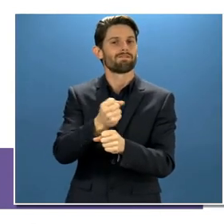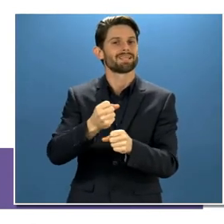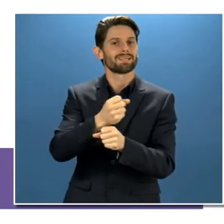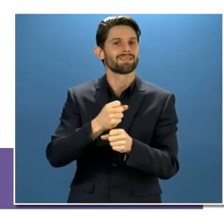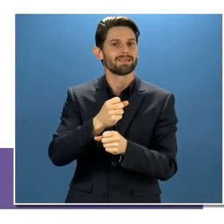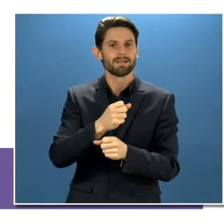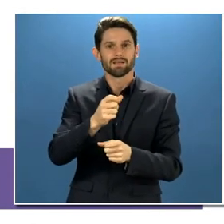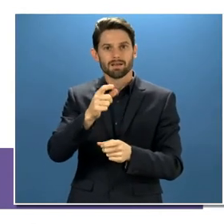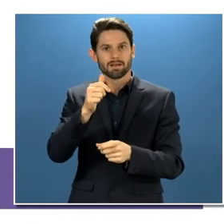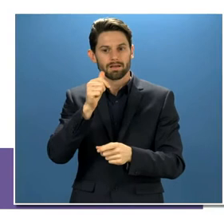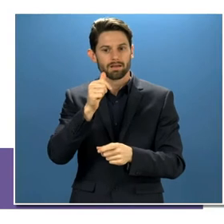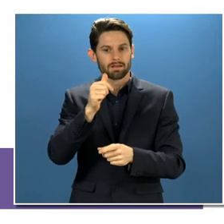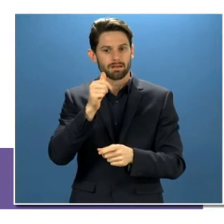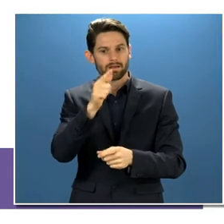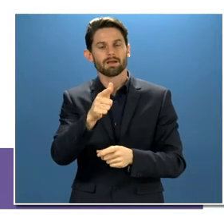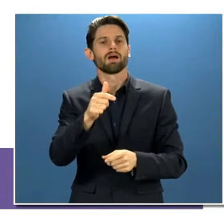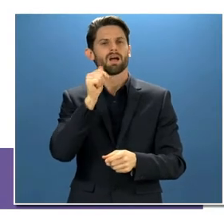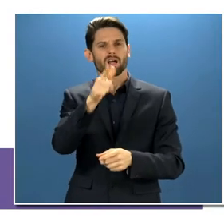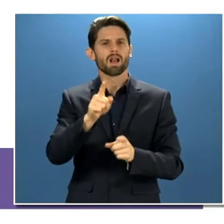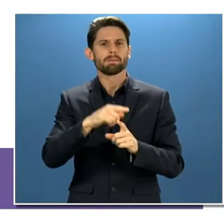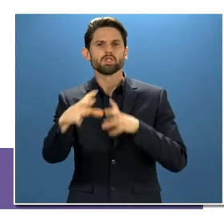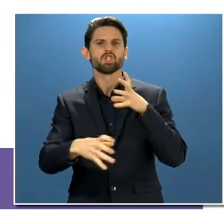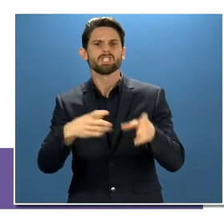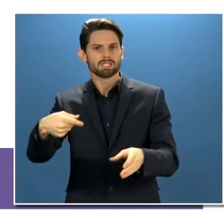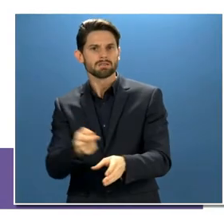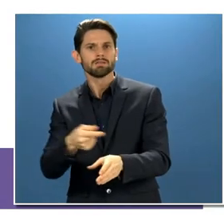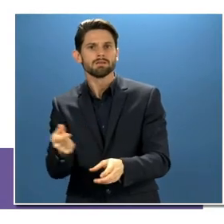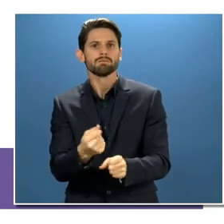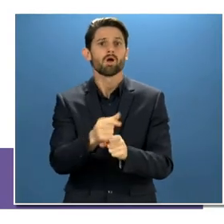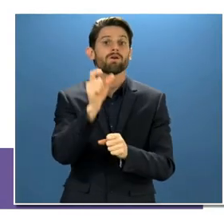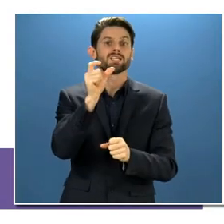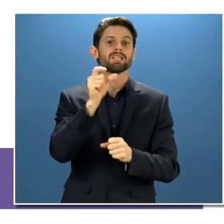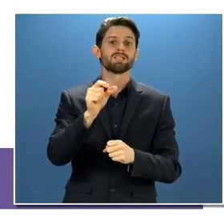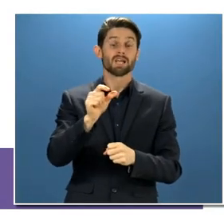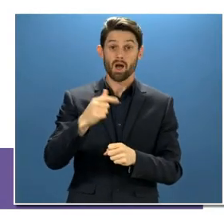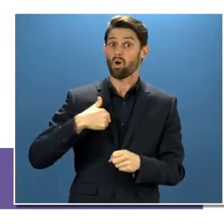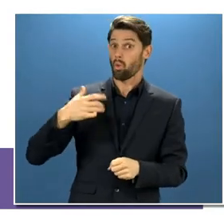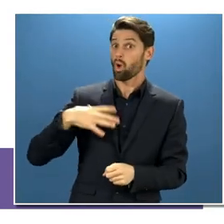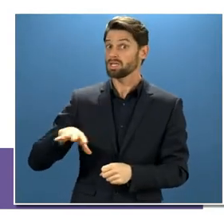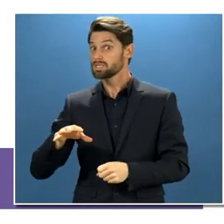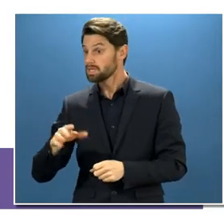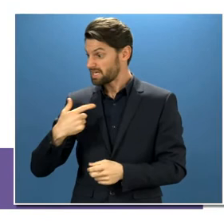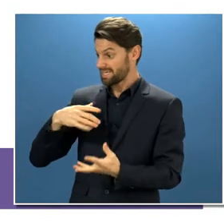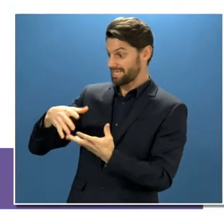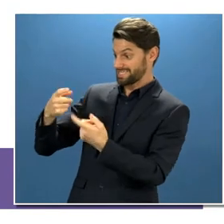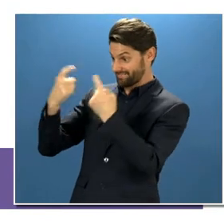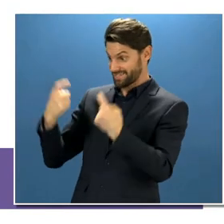coffees and getting that so I could do that, that was what I wanted to do. But they wouldn't let me because they didn't give me a chance.